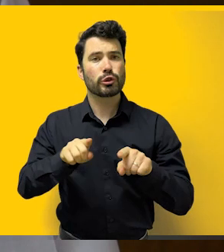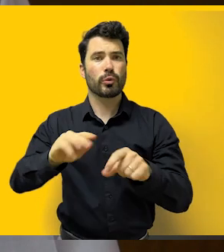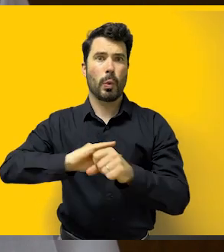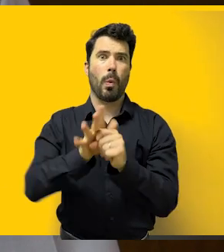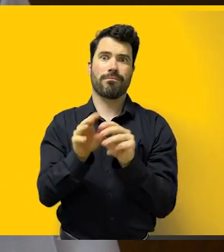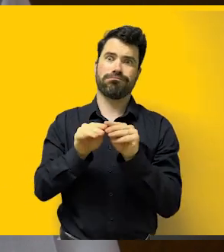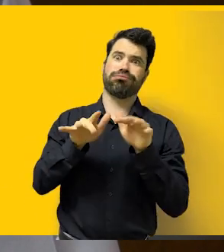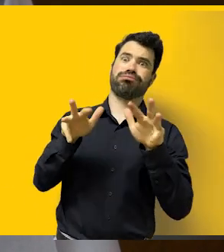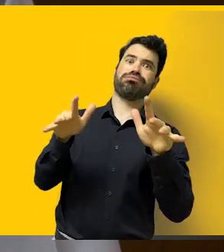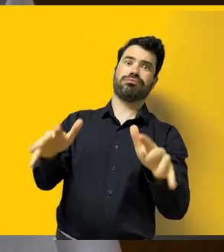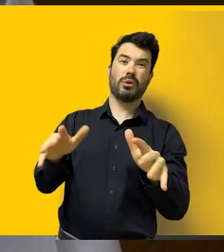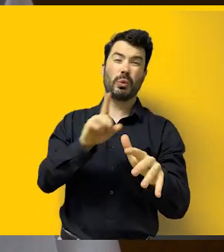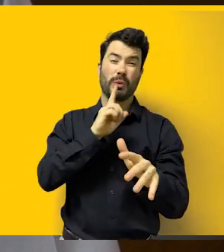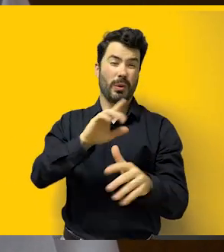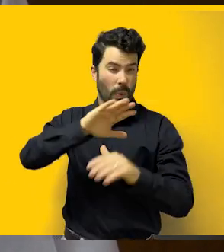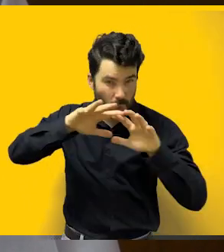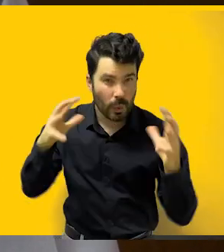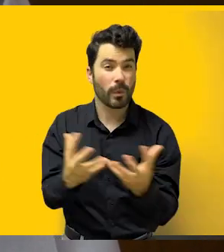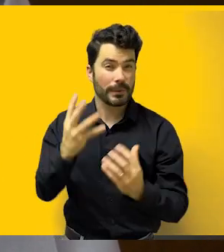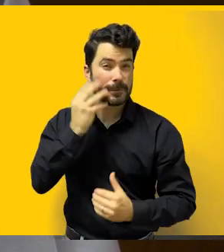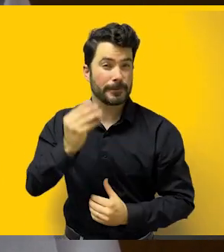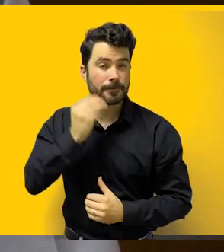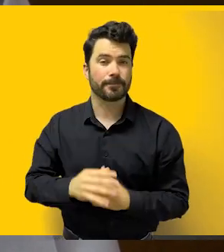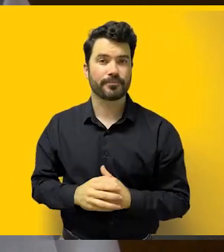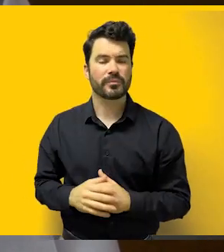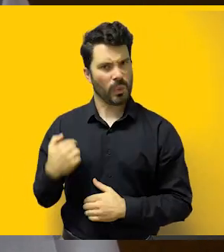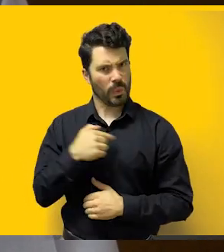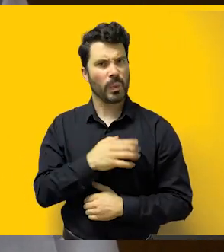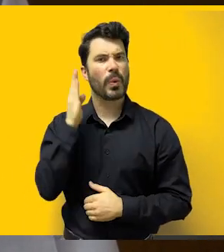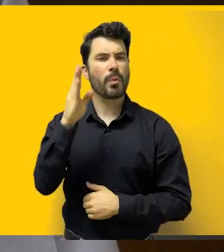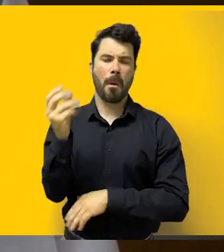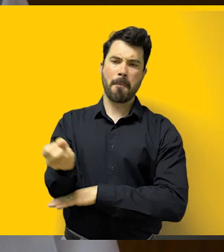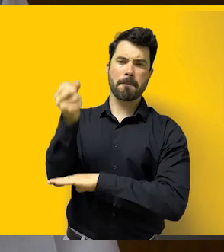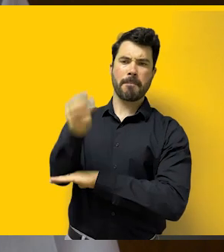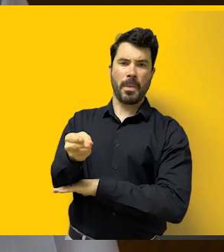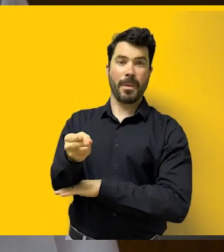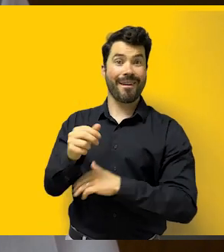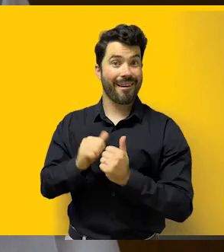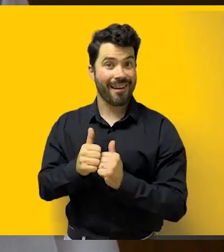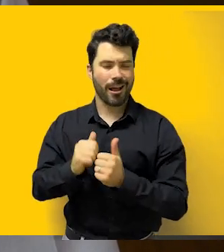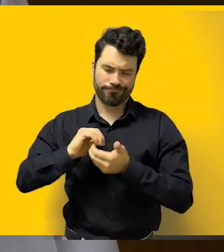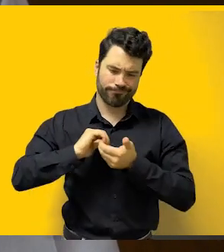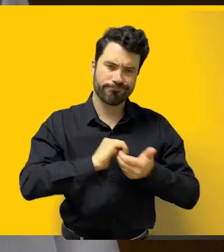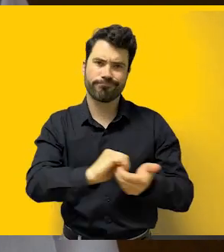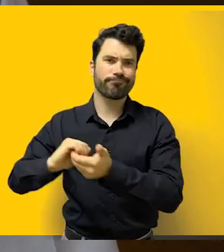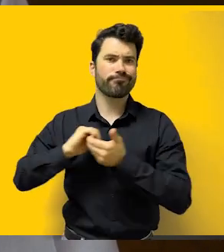while still providing life-saving healthcare for the thousands of patients with other acute medical and surgical needs.